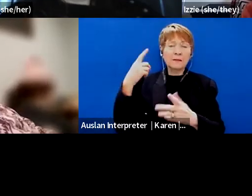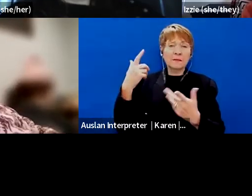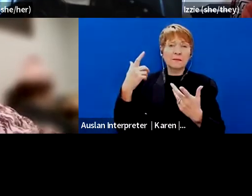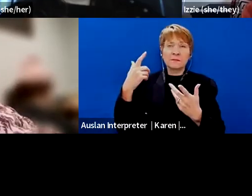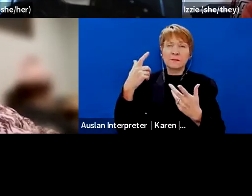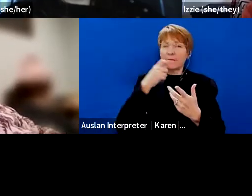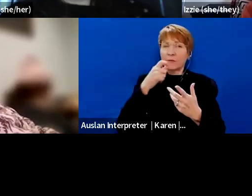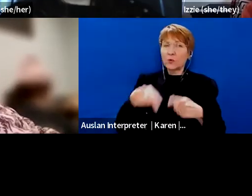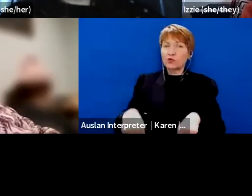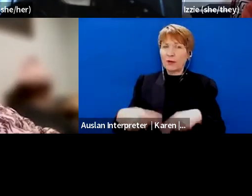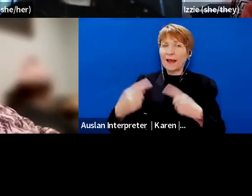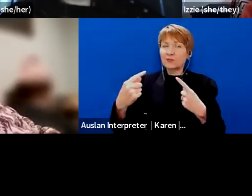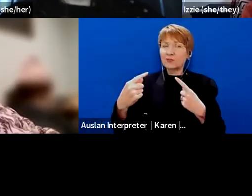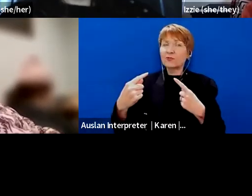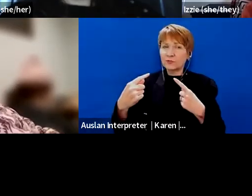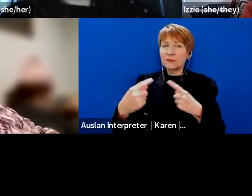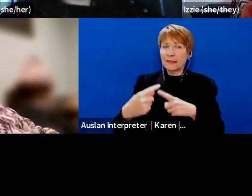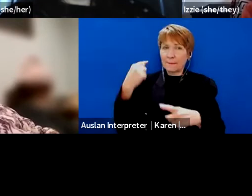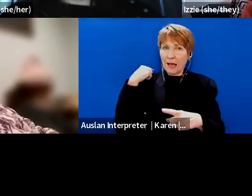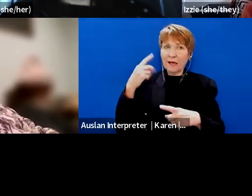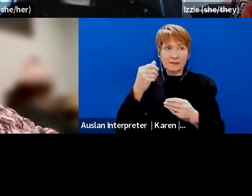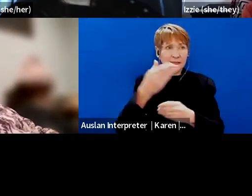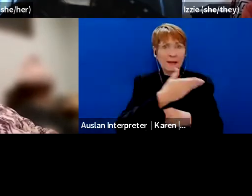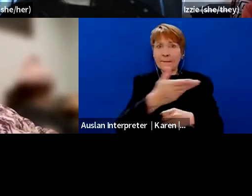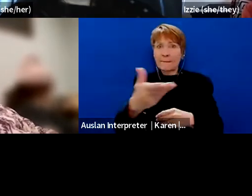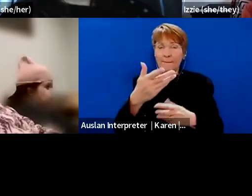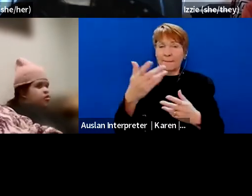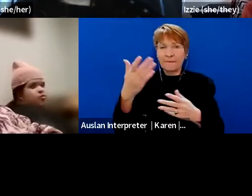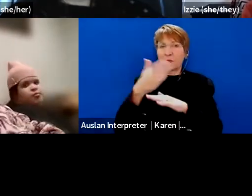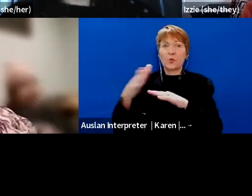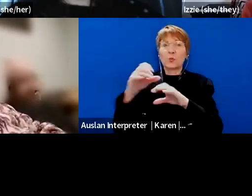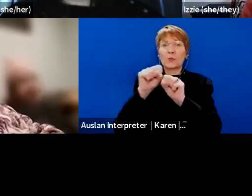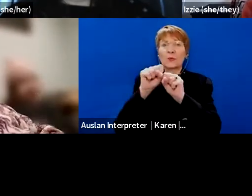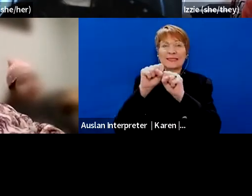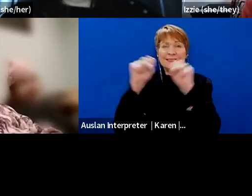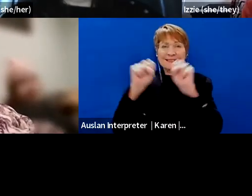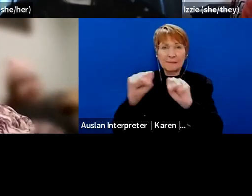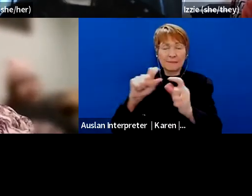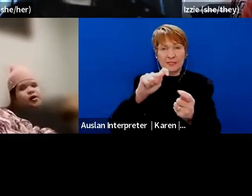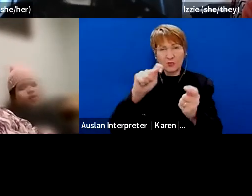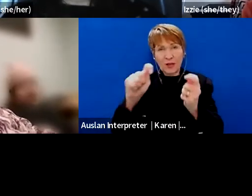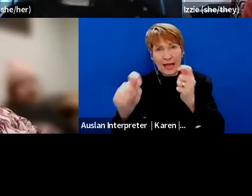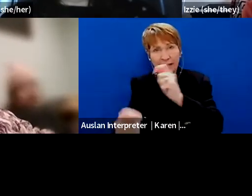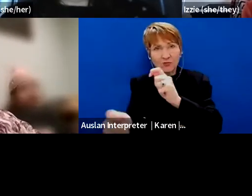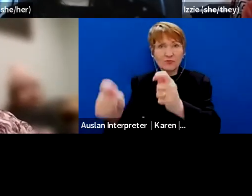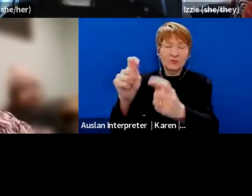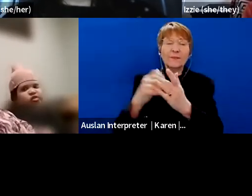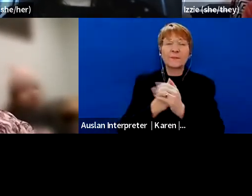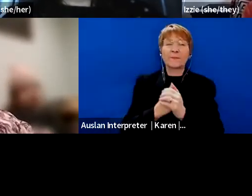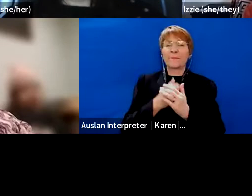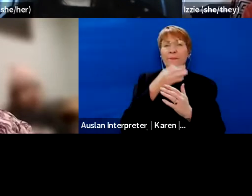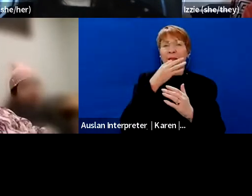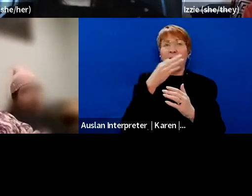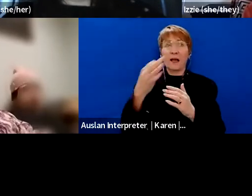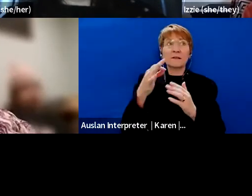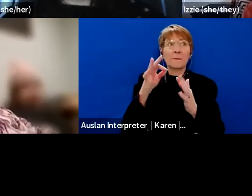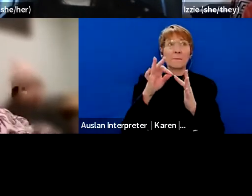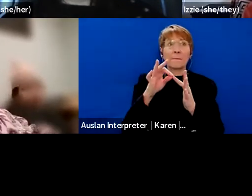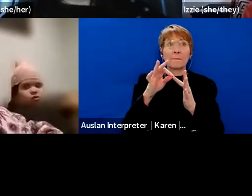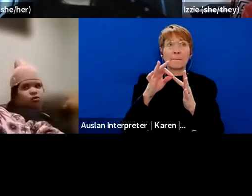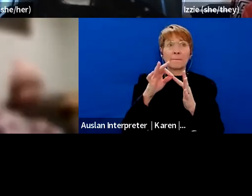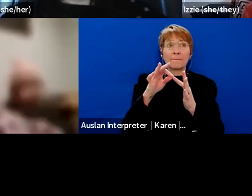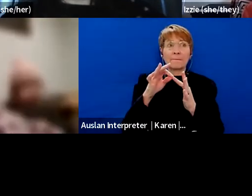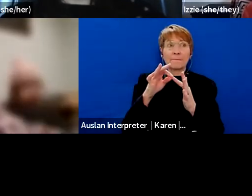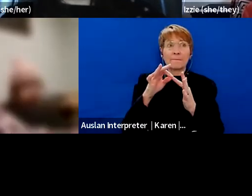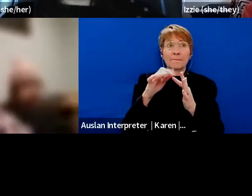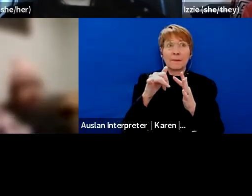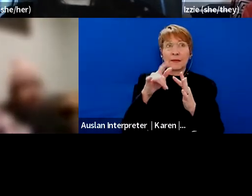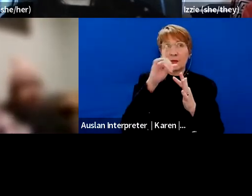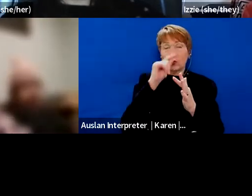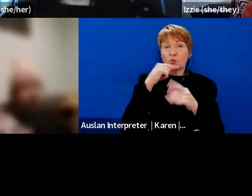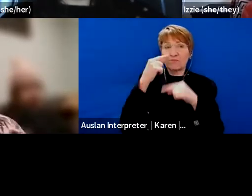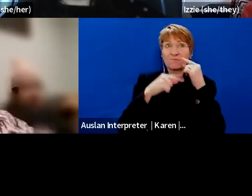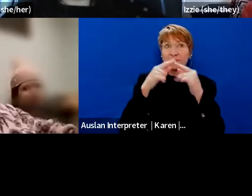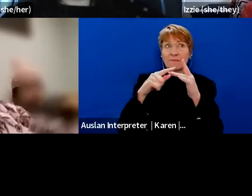systems have been pulled apart and put back together but yeah, definitely. So Emily I'm going to throw to you now. Thank you, Pat and Georgia and can I get you to reflect on your experience, please.